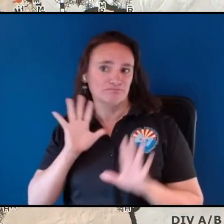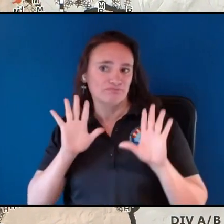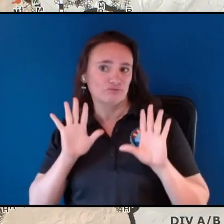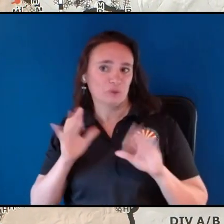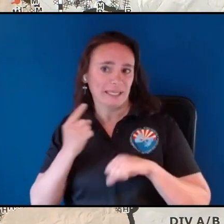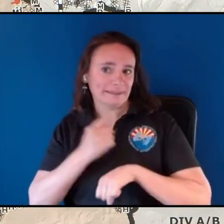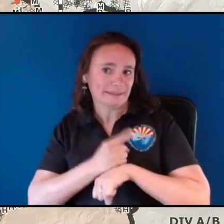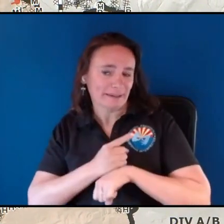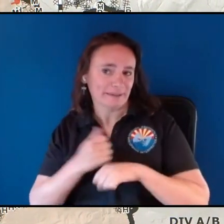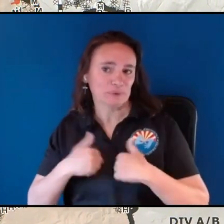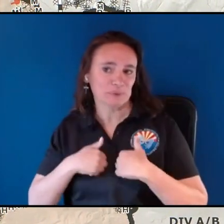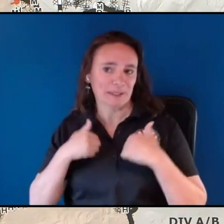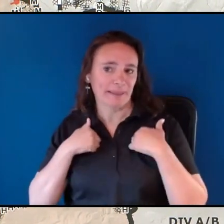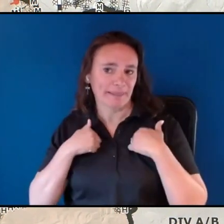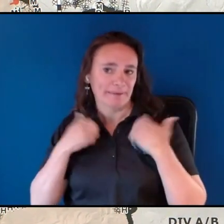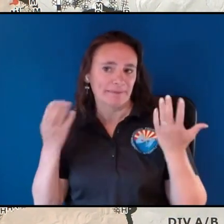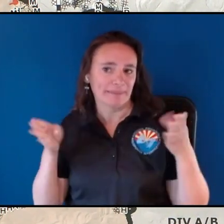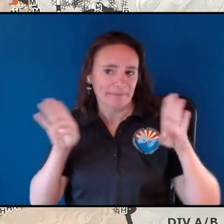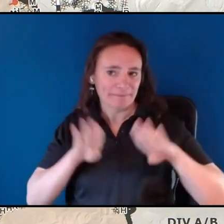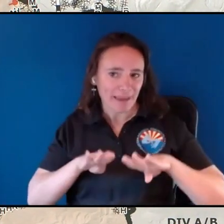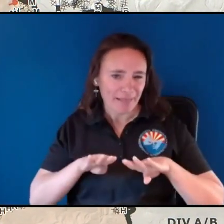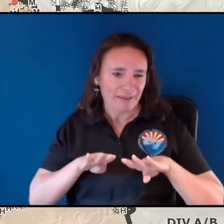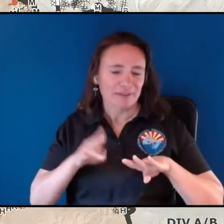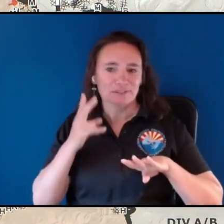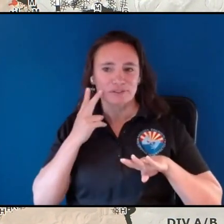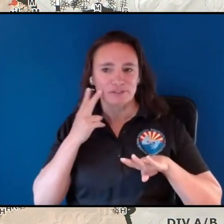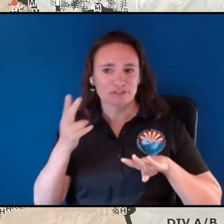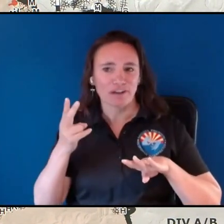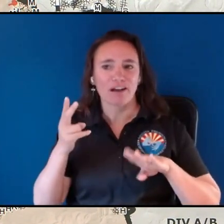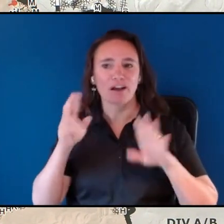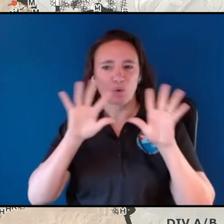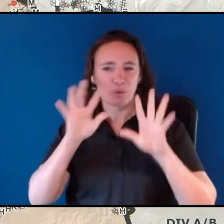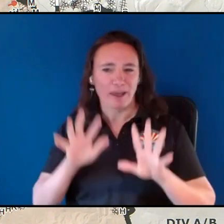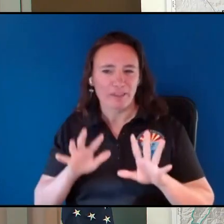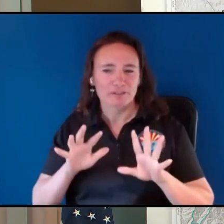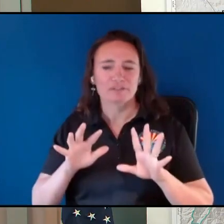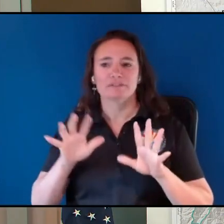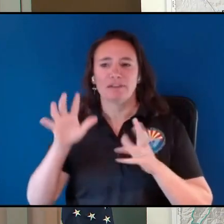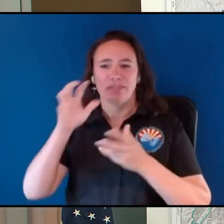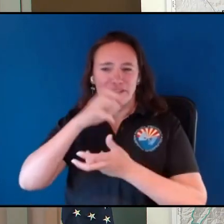our weather anomaly that came through--thunder and lightning. We actually had a little bit of snow on the